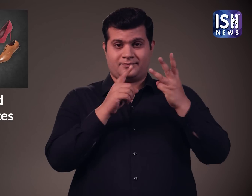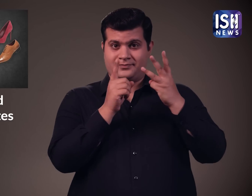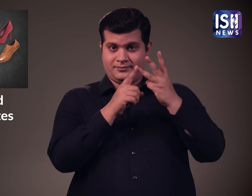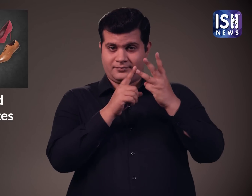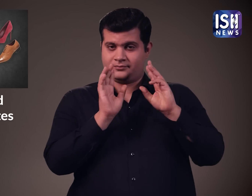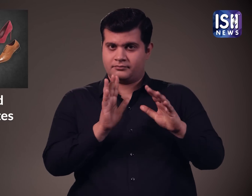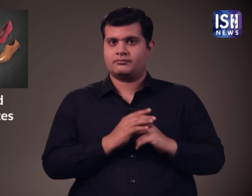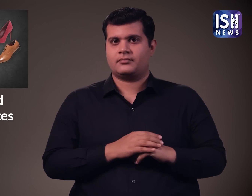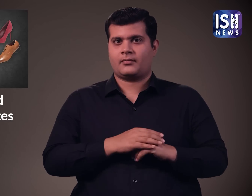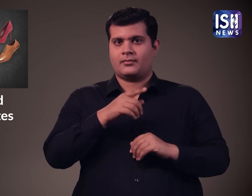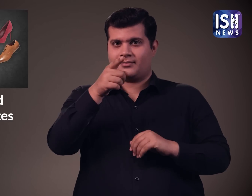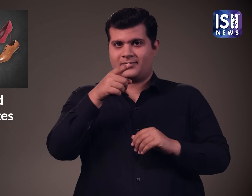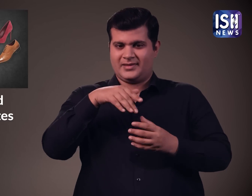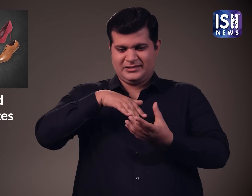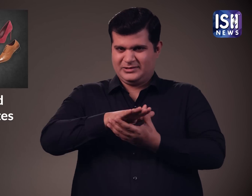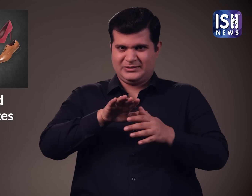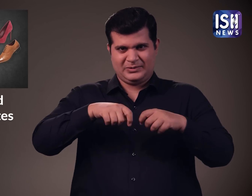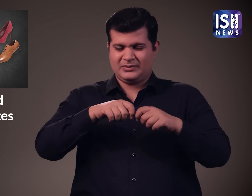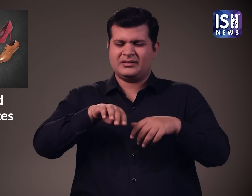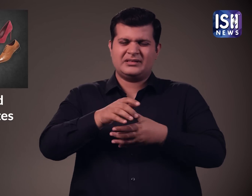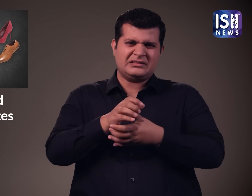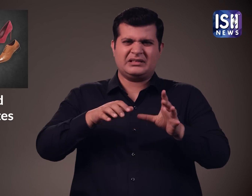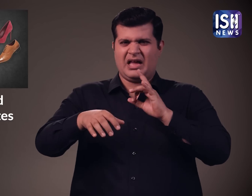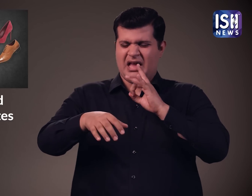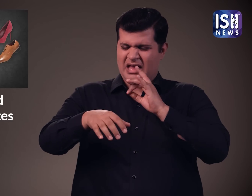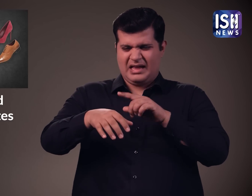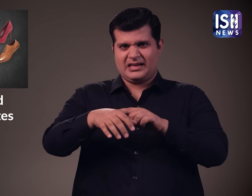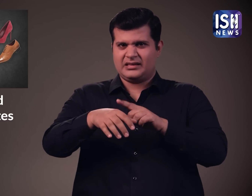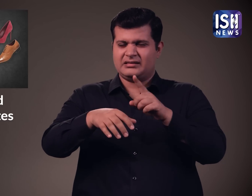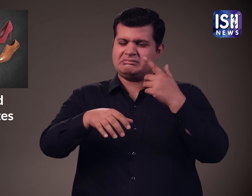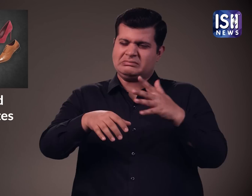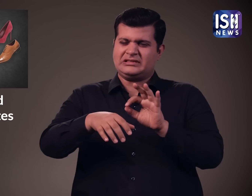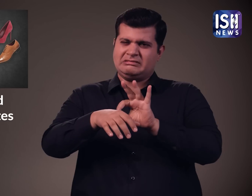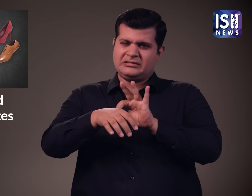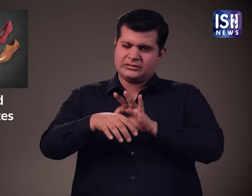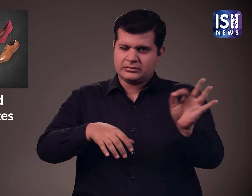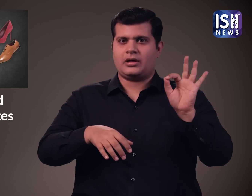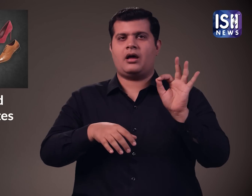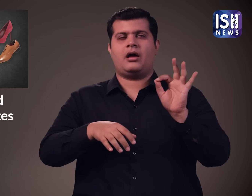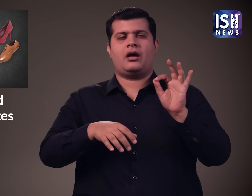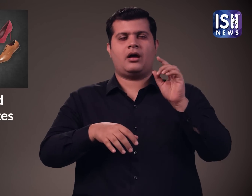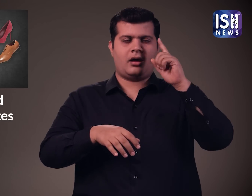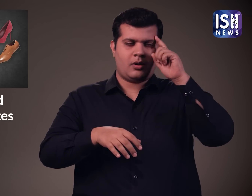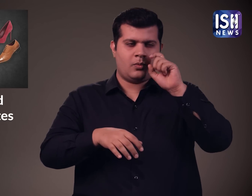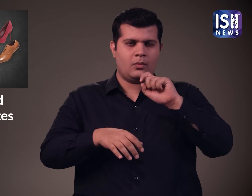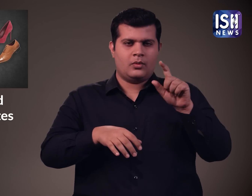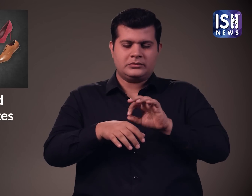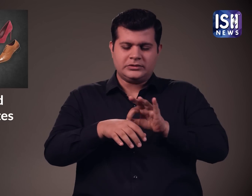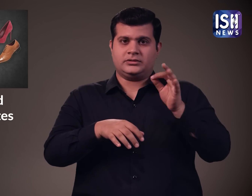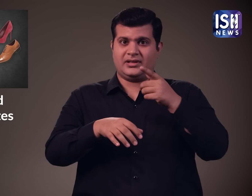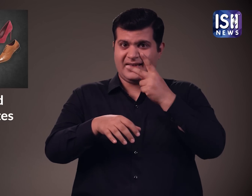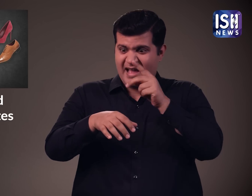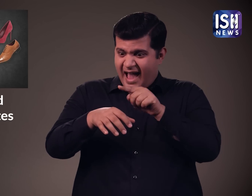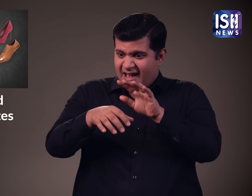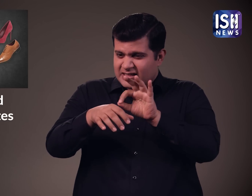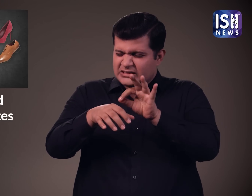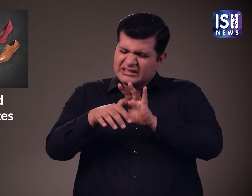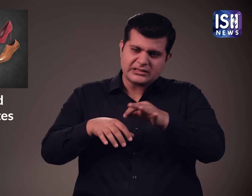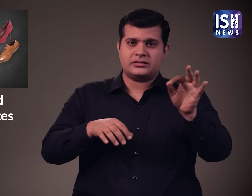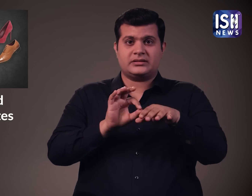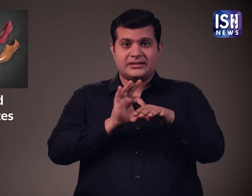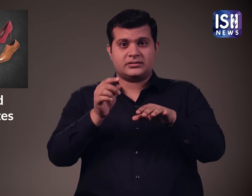3. Some people have a cringe-worthy habit of poking the blisters or peeling off the skin.